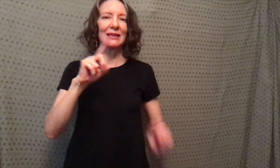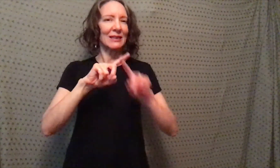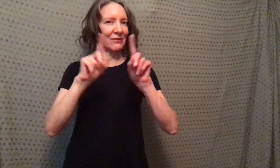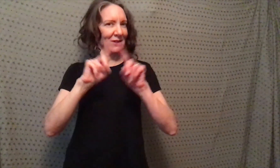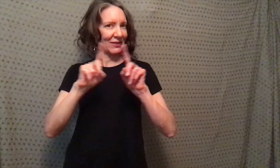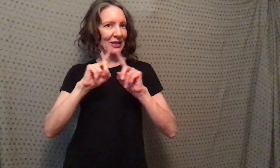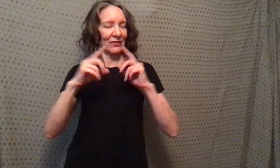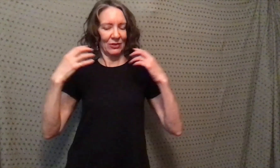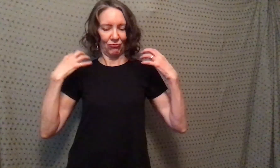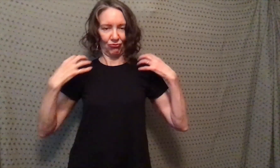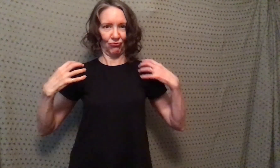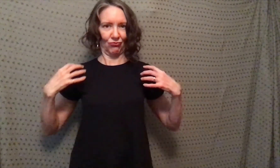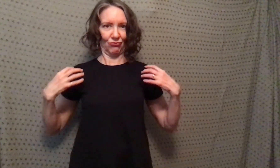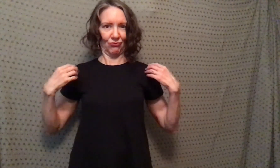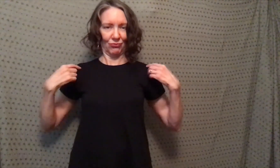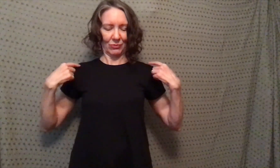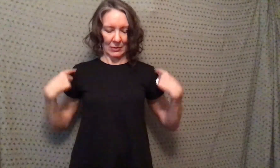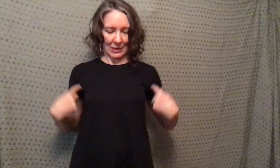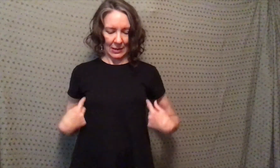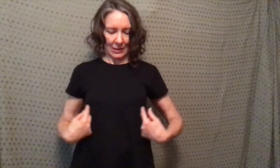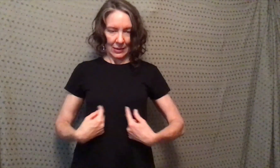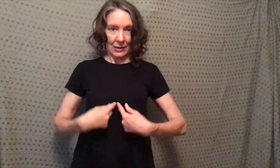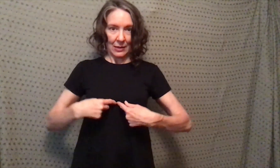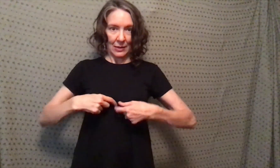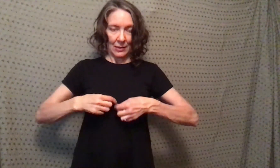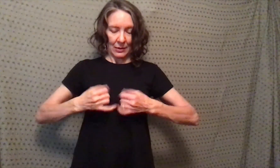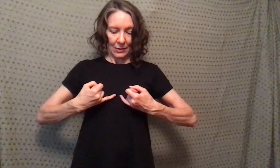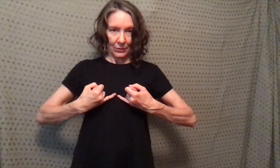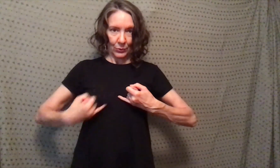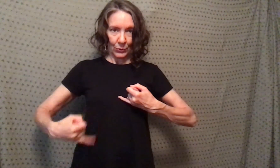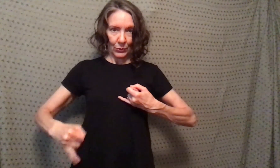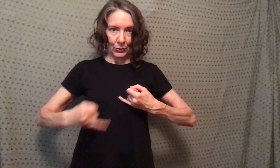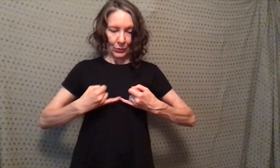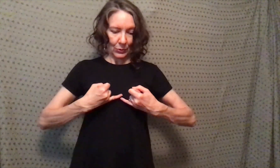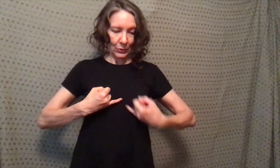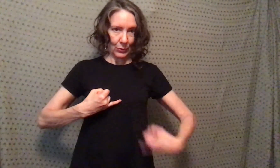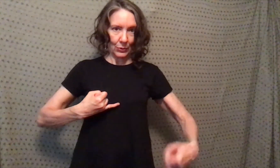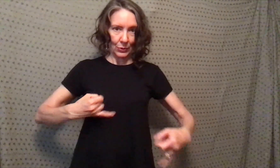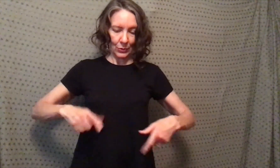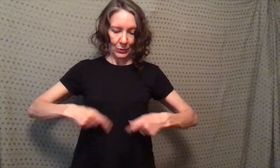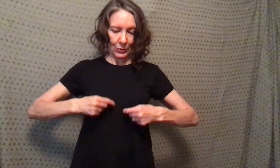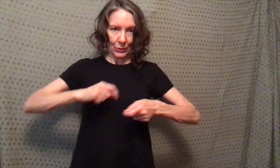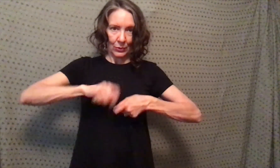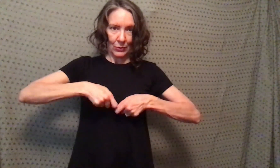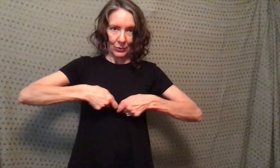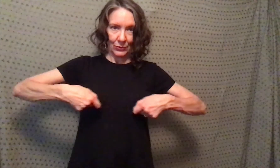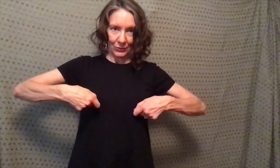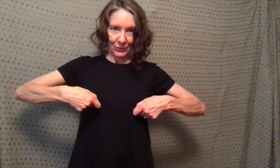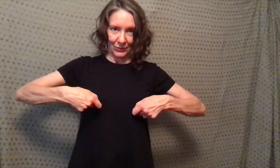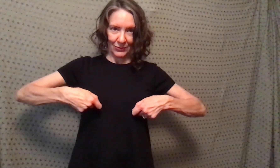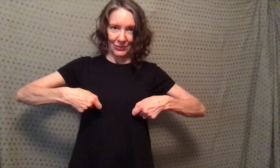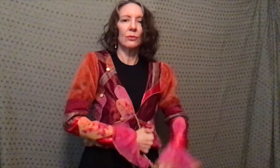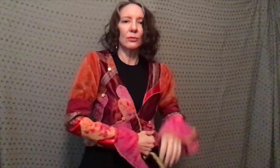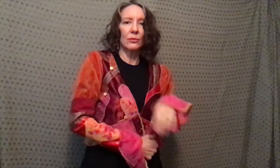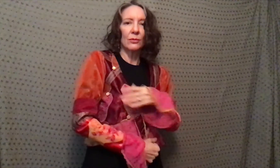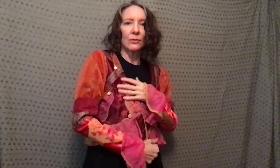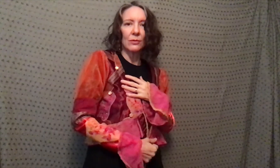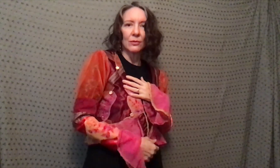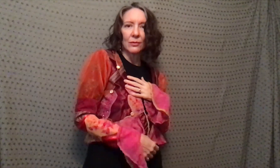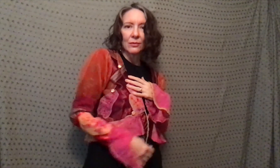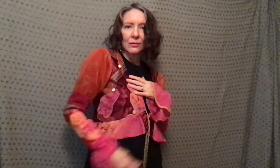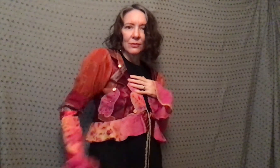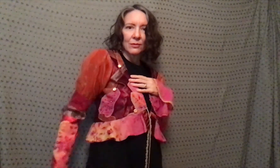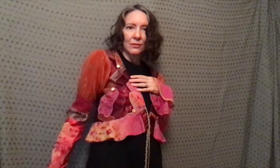pink, these different patchy colors. There are two strings that tie in the